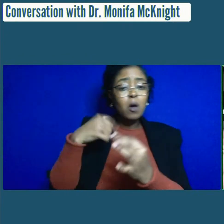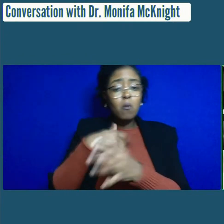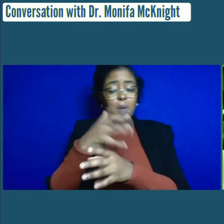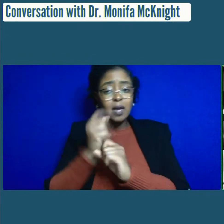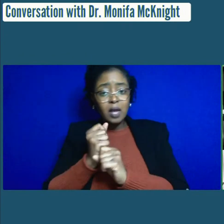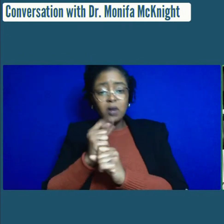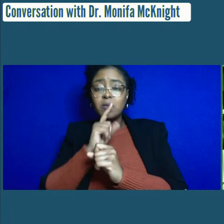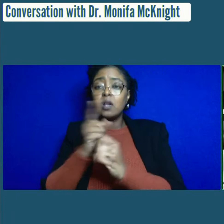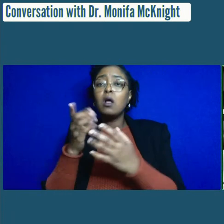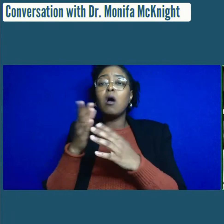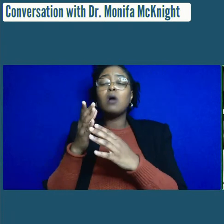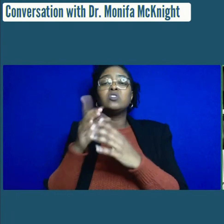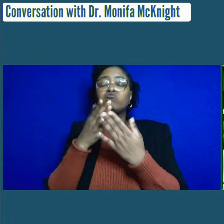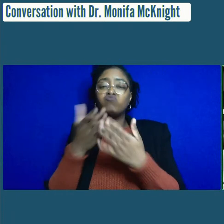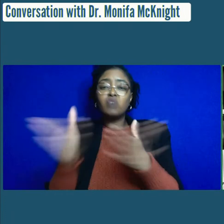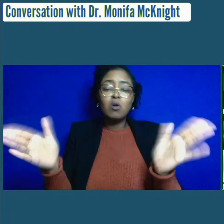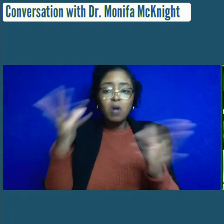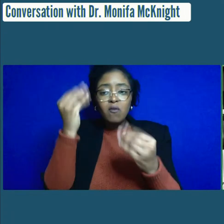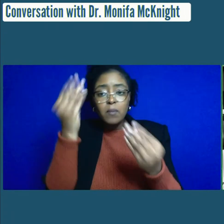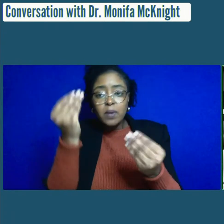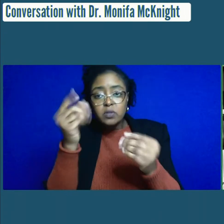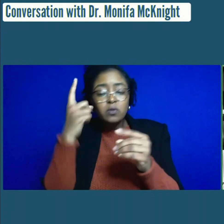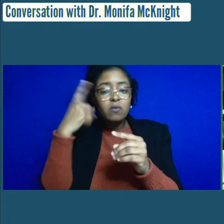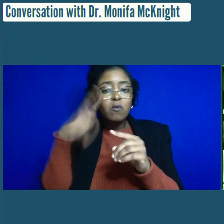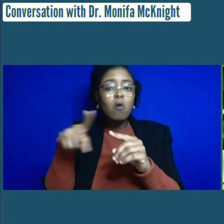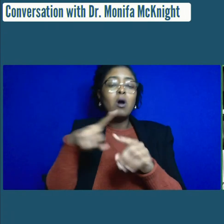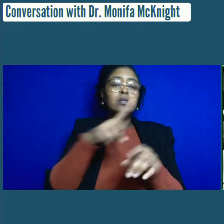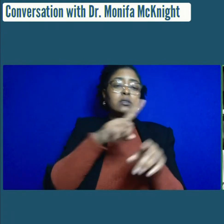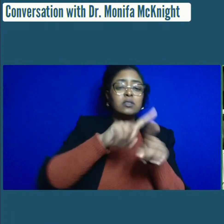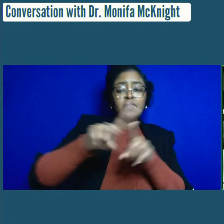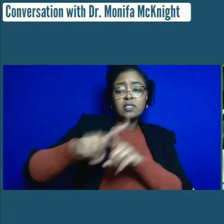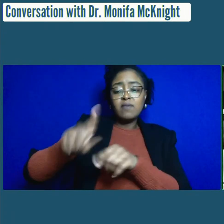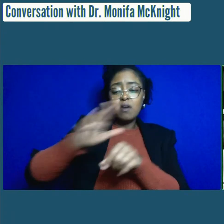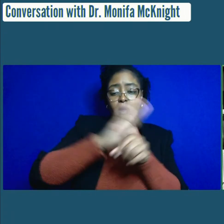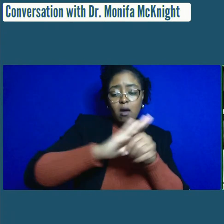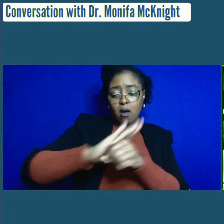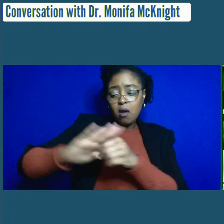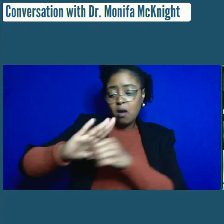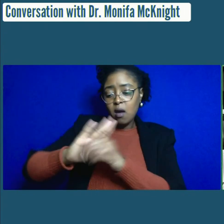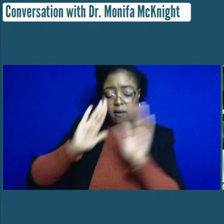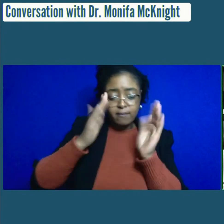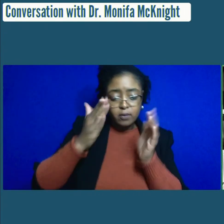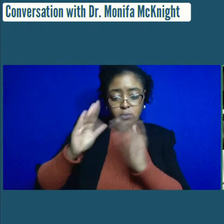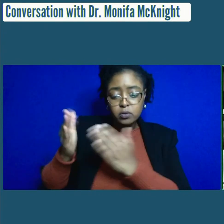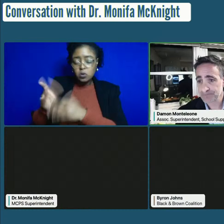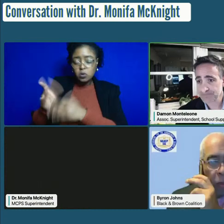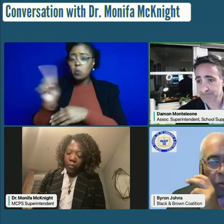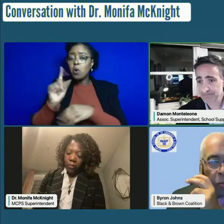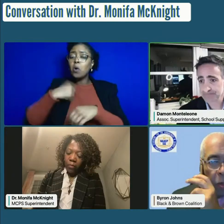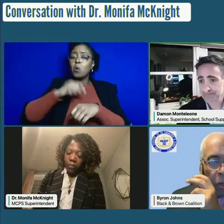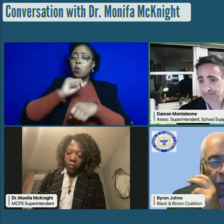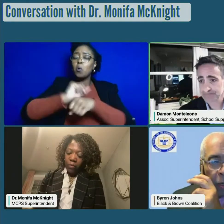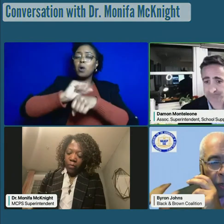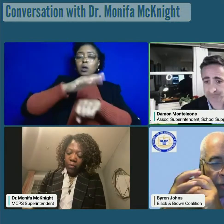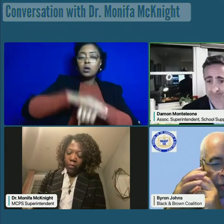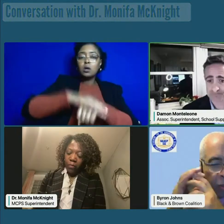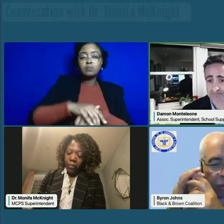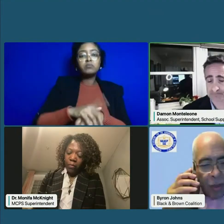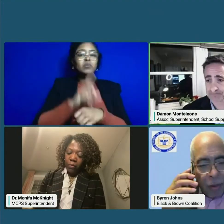that we have received and some overview. Of the areas of focus that we are currently working on